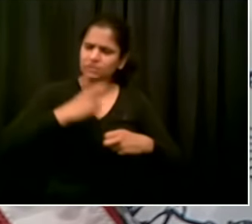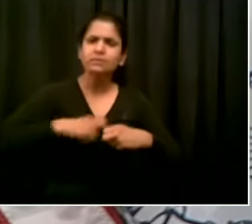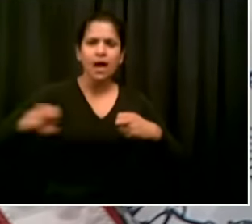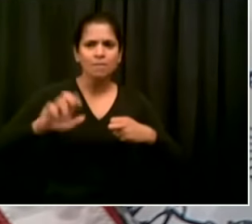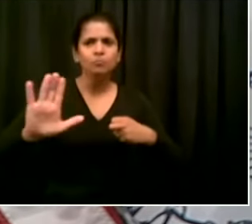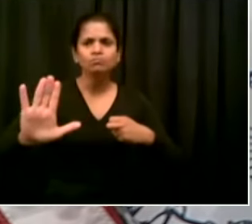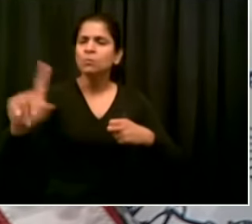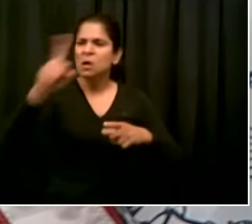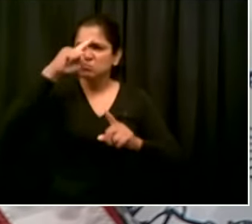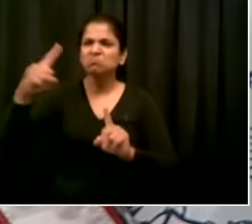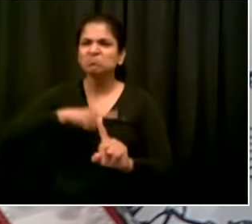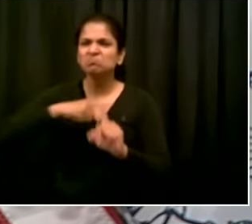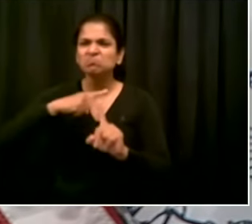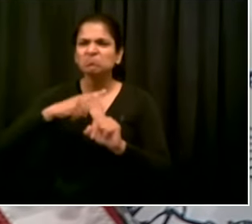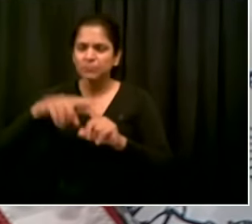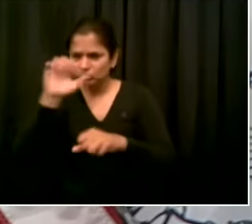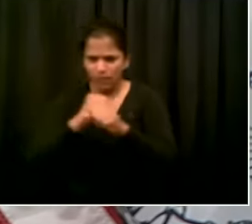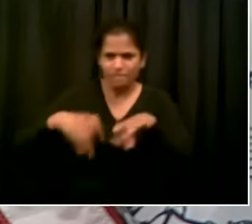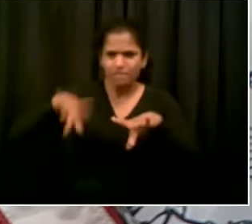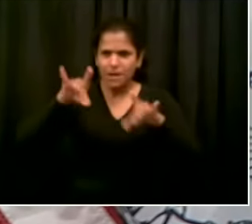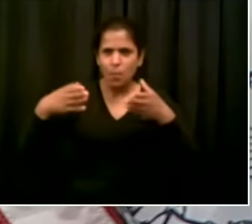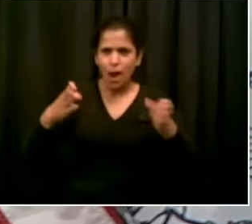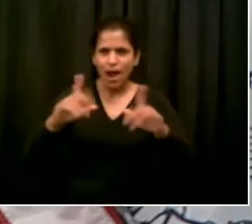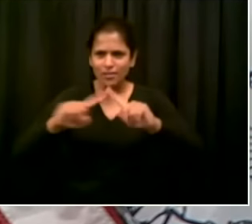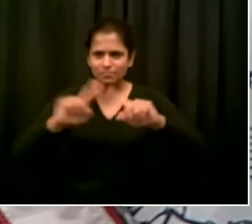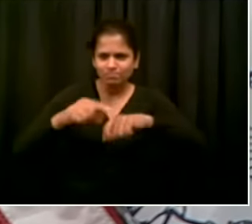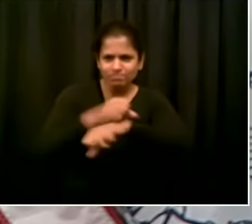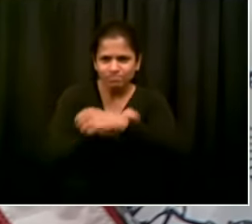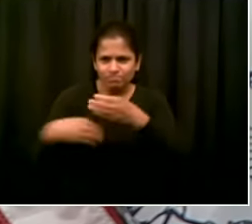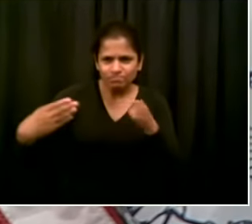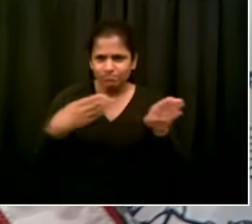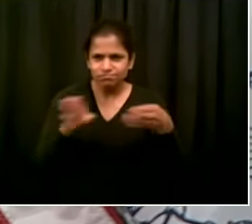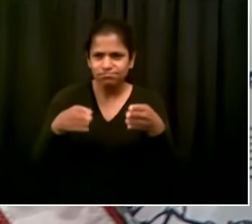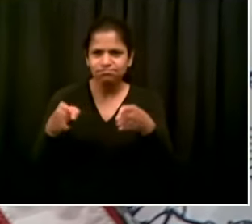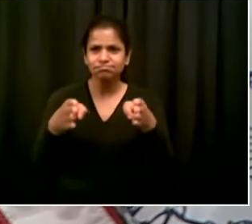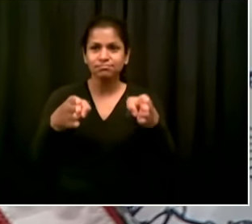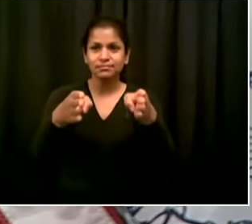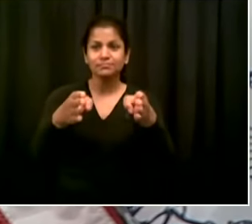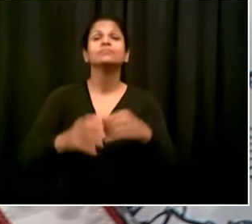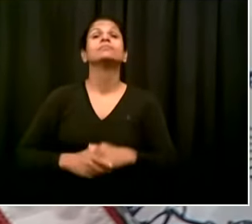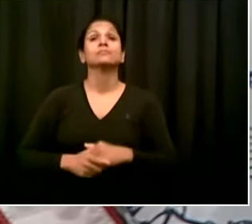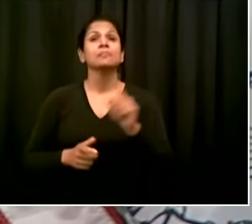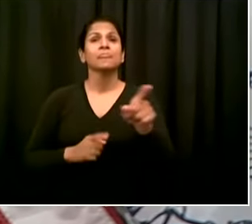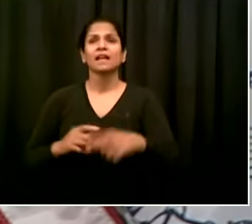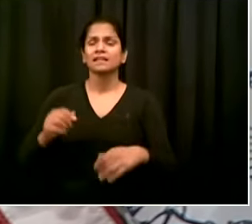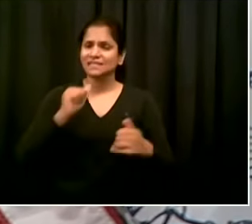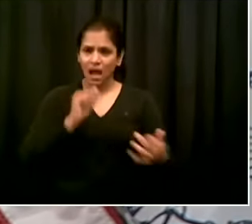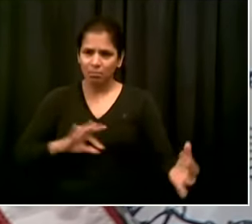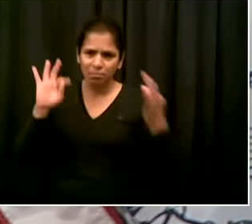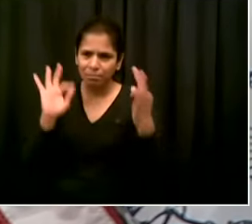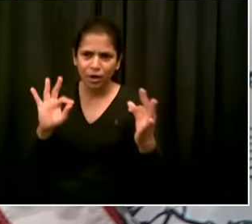OUR STAFF. I WANT TO THANK YOU CHANCELLOR AND YOUR TEAM FOR THAT EFFORT OF THE THAT CONSTANT FOCUS ON HEALTH IS